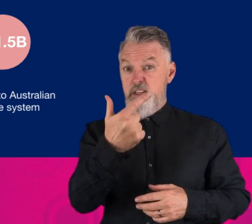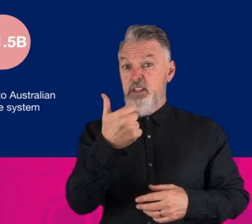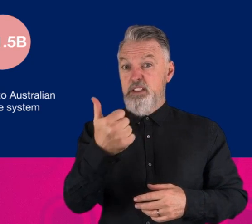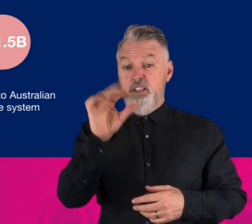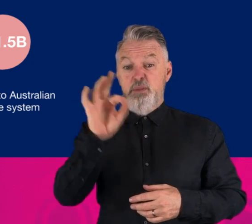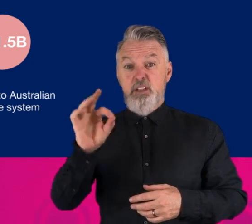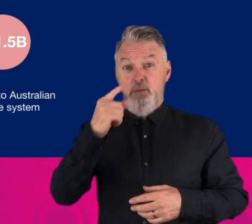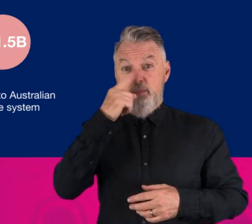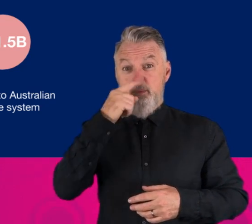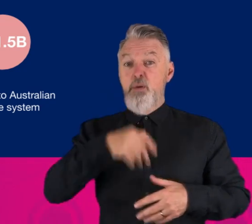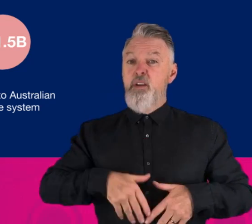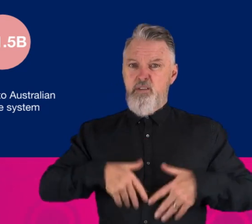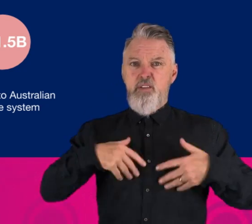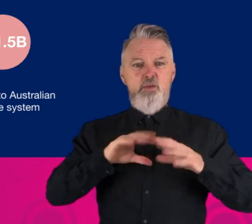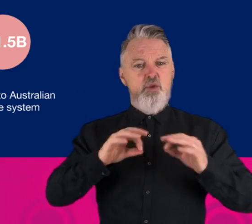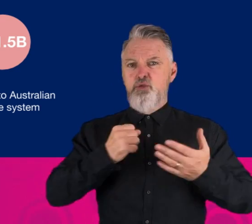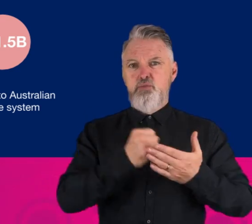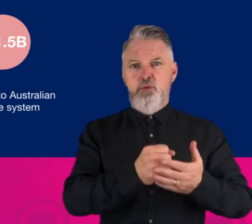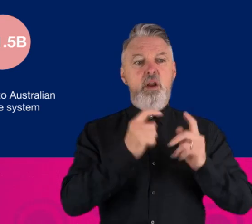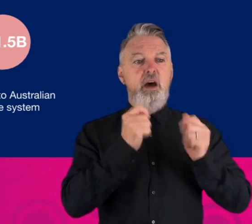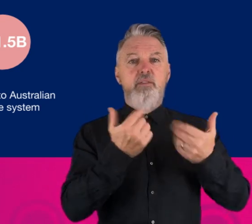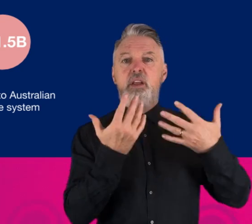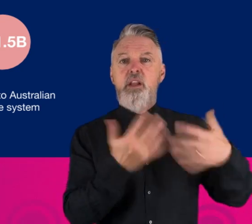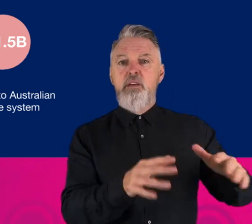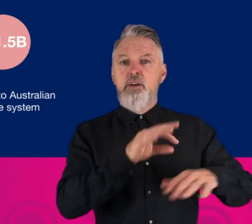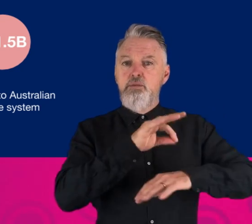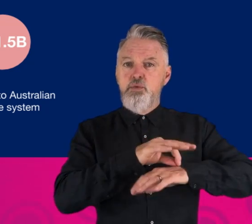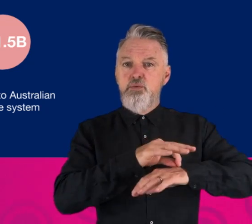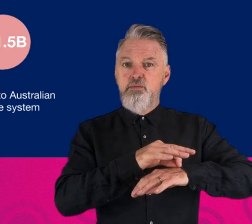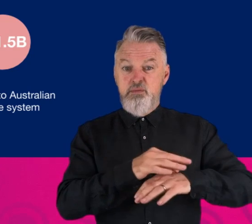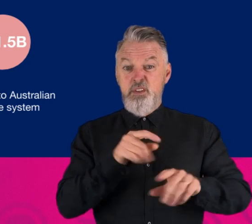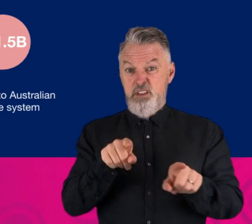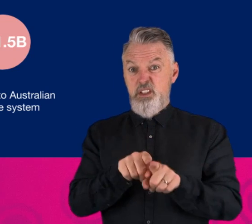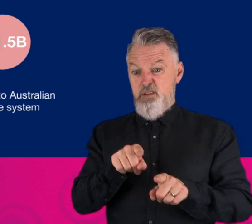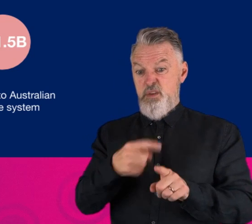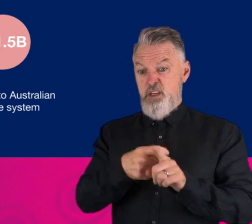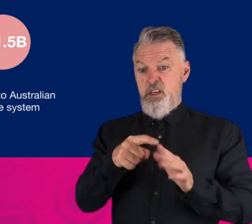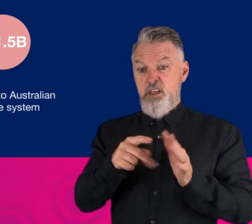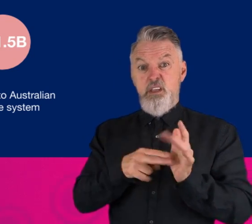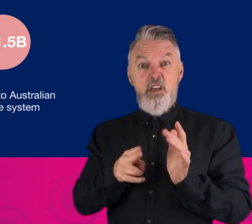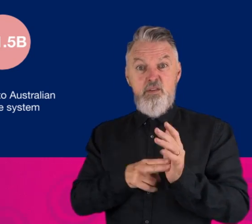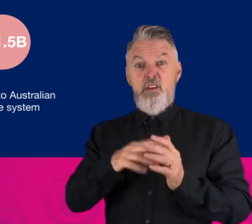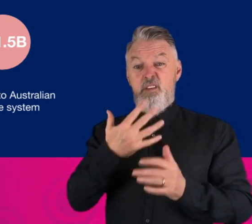feel under supported after leaving rehab hospital. Like kevin, 58% will readmit with avoidable complications